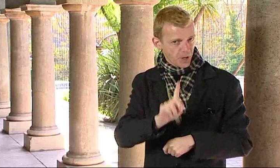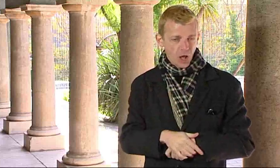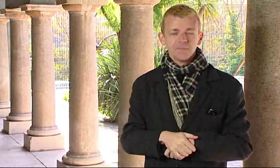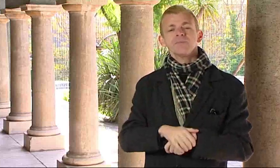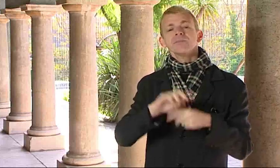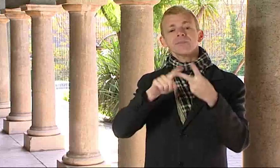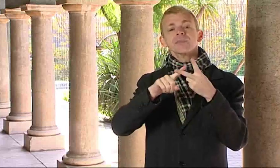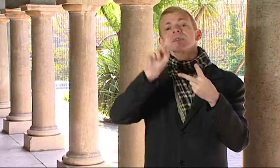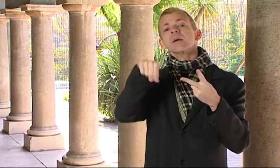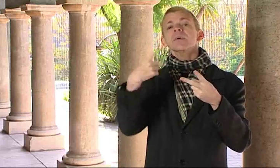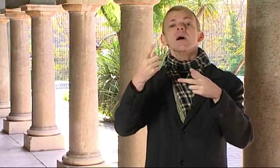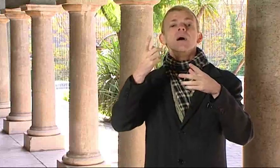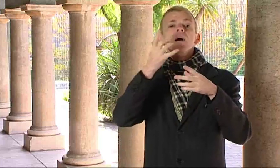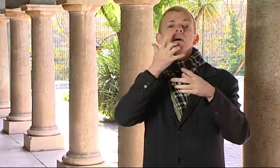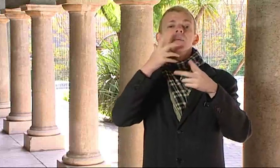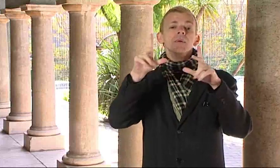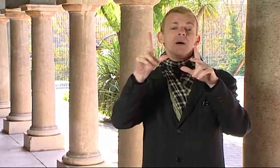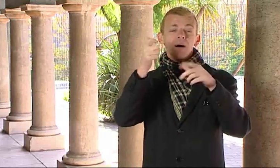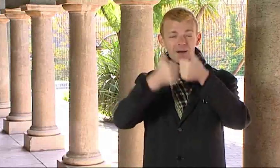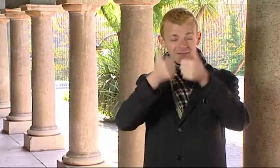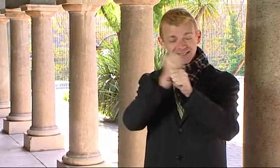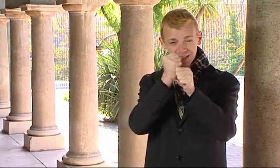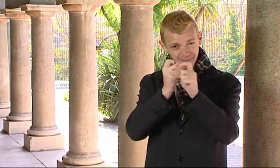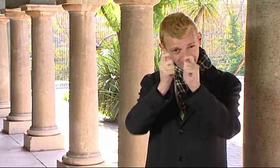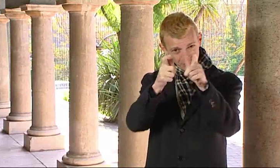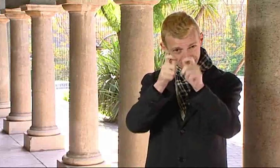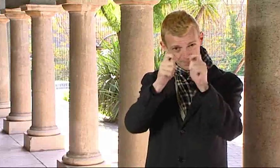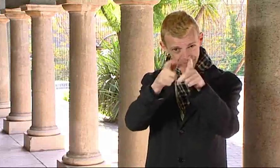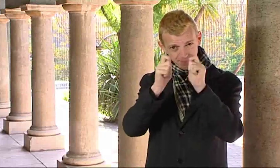or through an online platform.